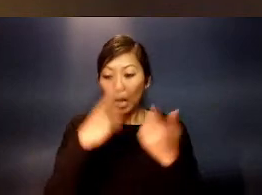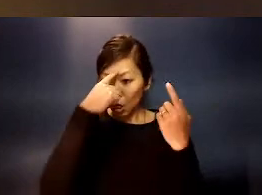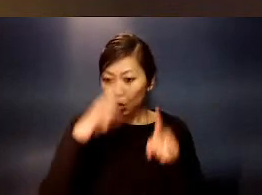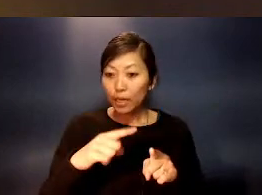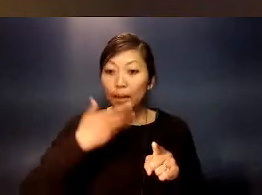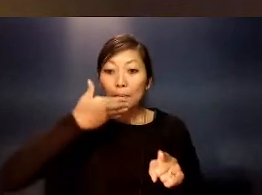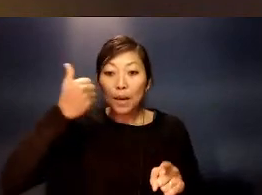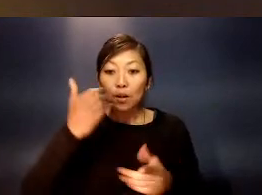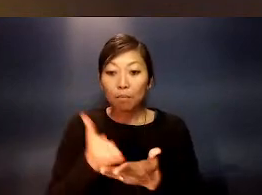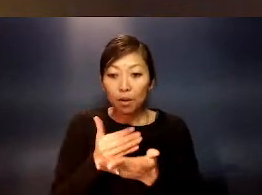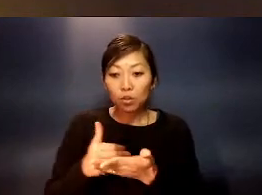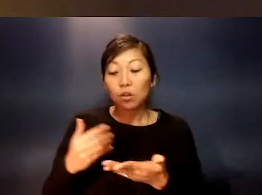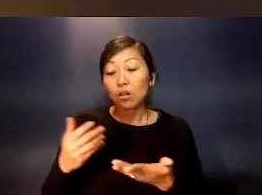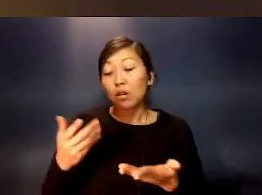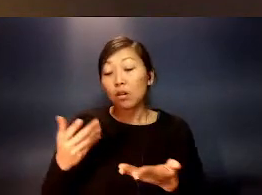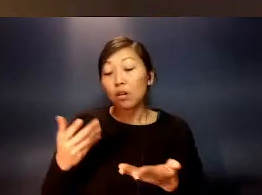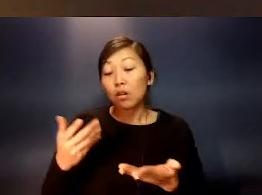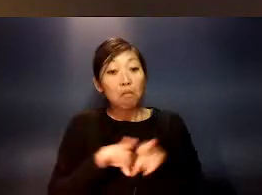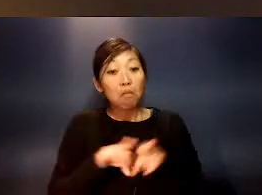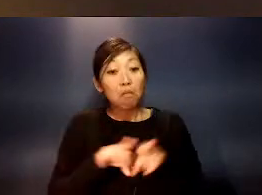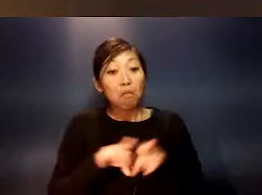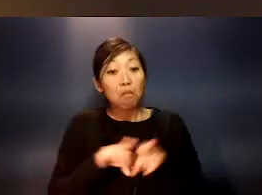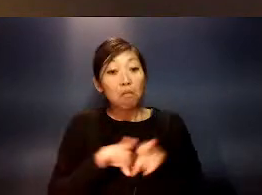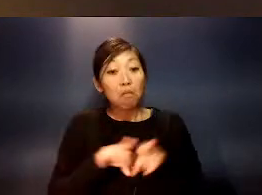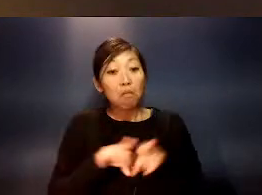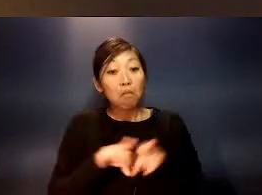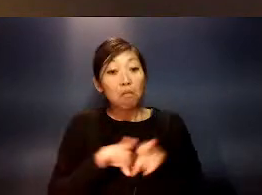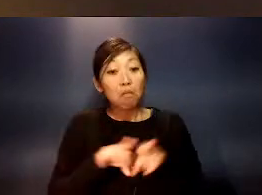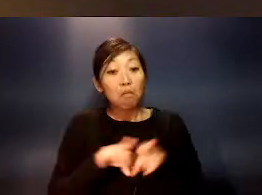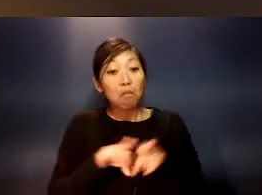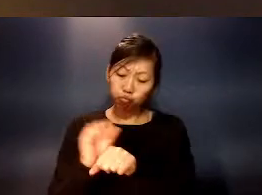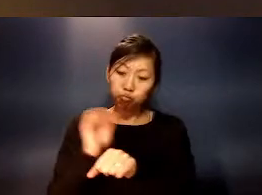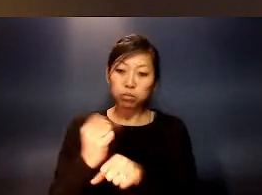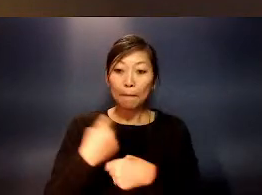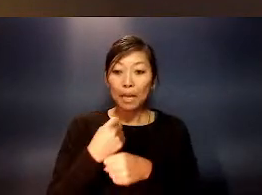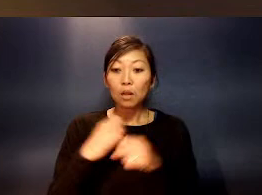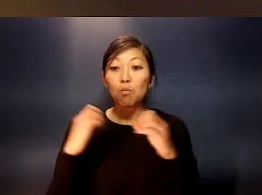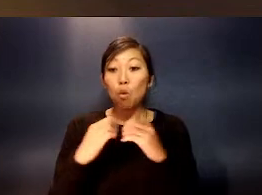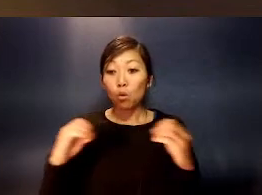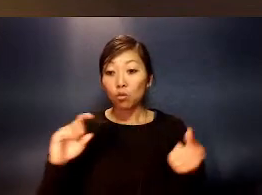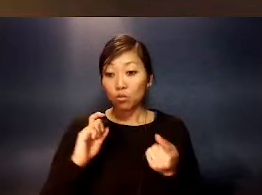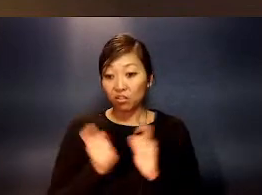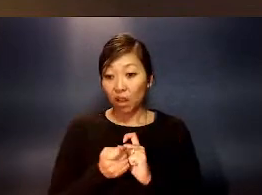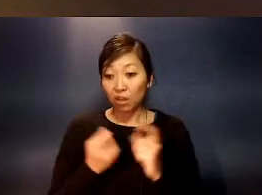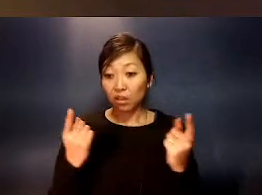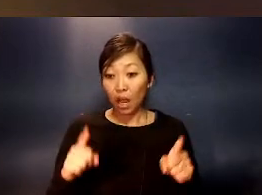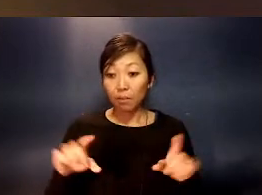YOU ME, I'LL BE ROOTING FOR YOU ALL ON THE OUTSIDE. ≫ COUNCIL PRESIDENT BENDER: